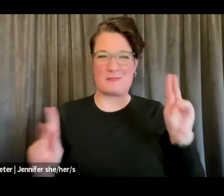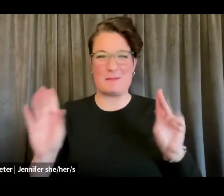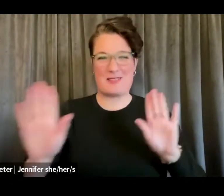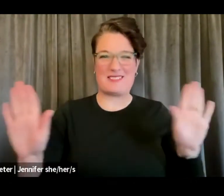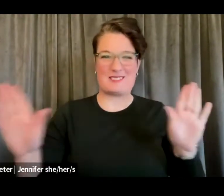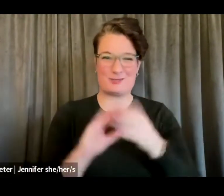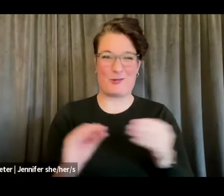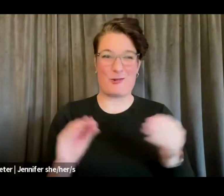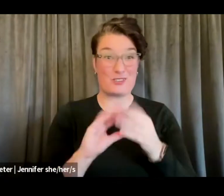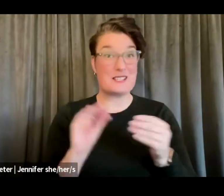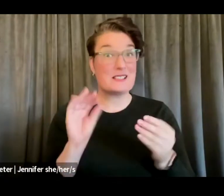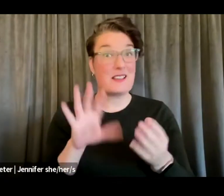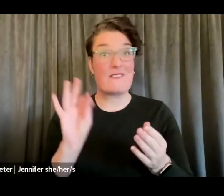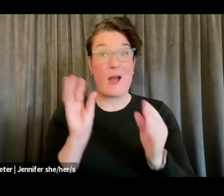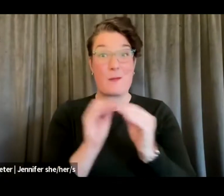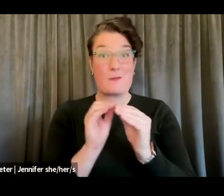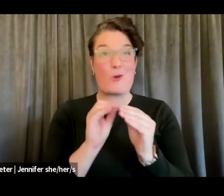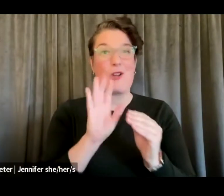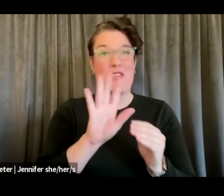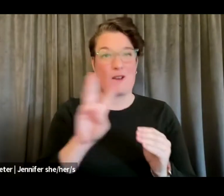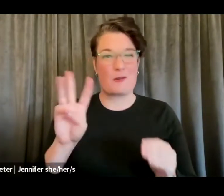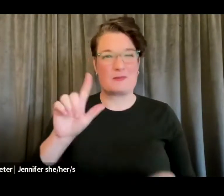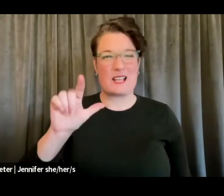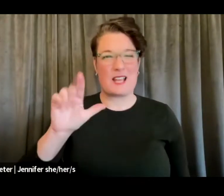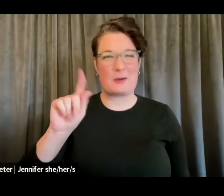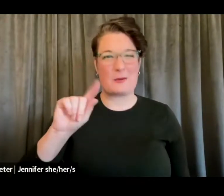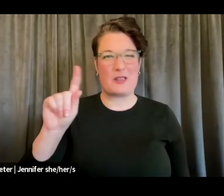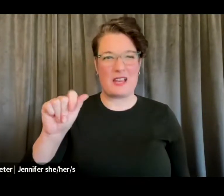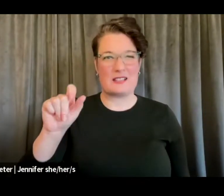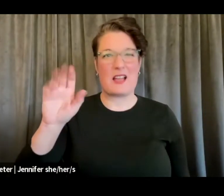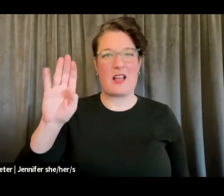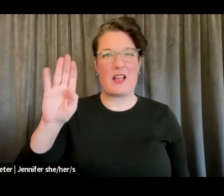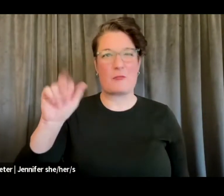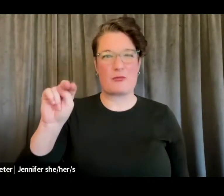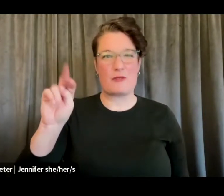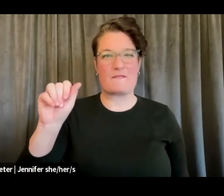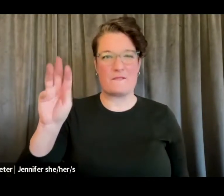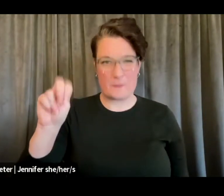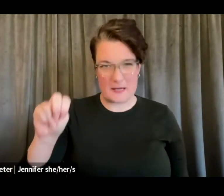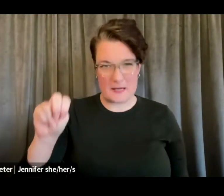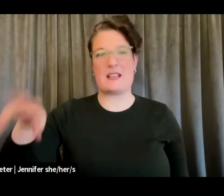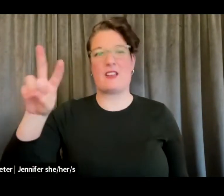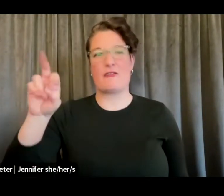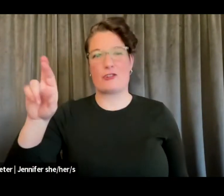learn more at www.LukazaBranfmanVerissimo.com.